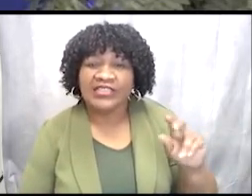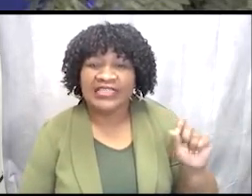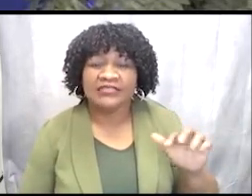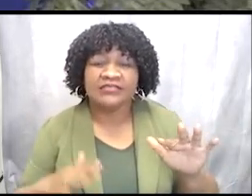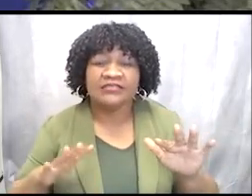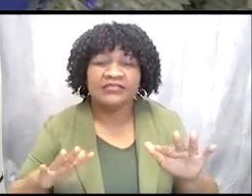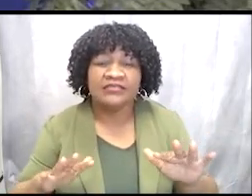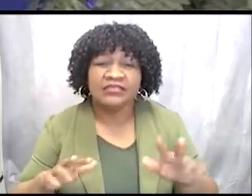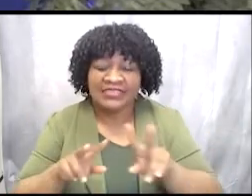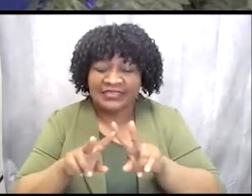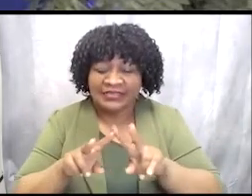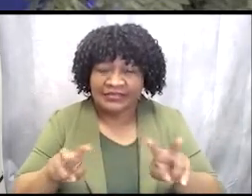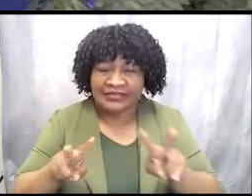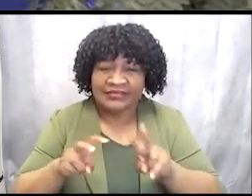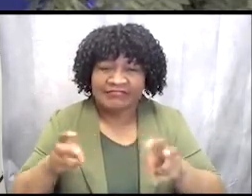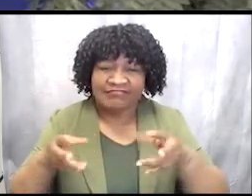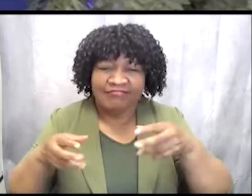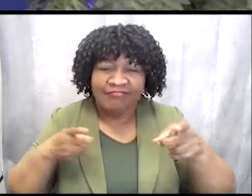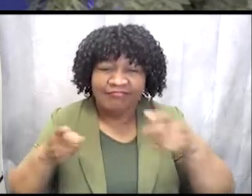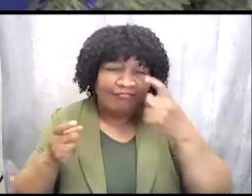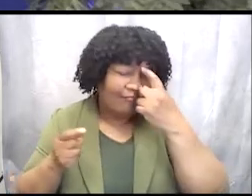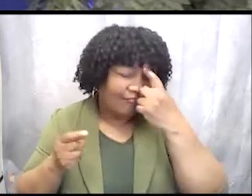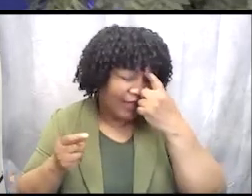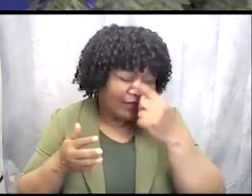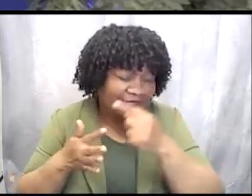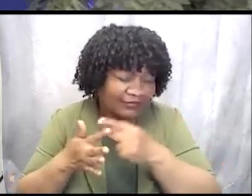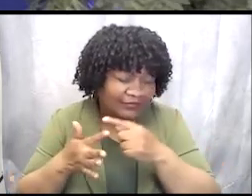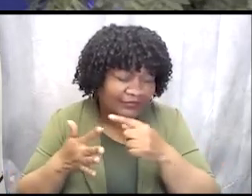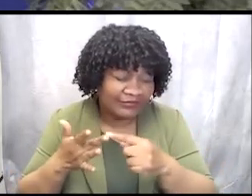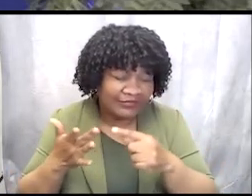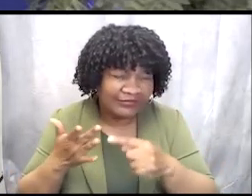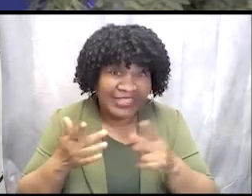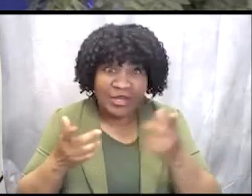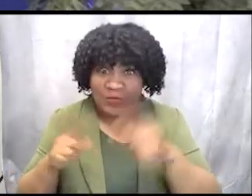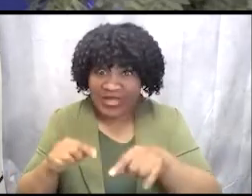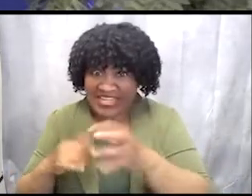he had developed a discipline mentally through the playing of chess,